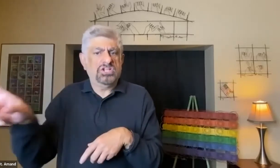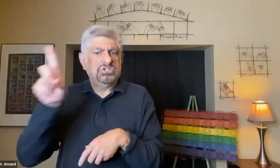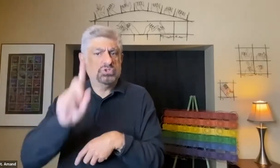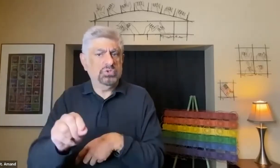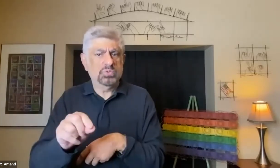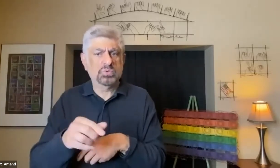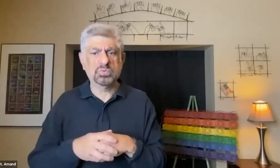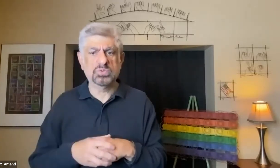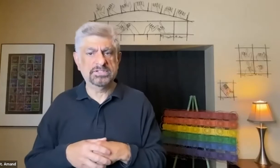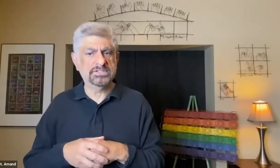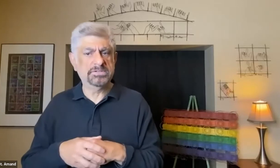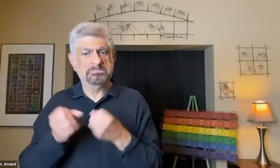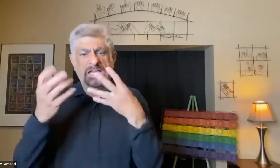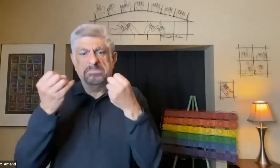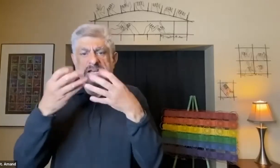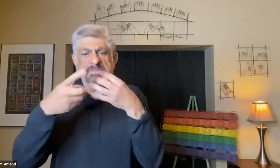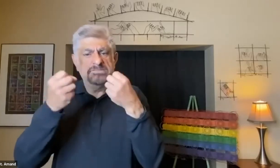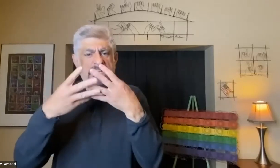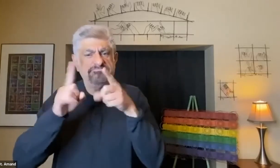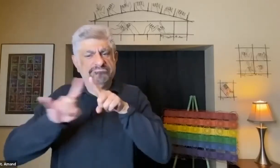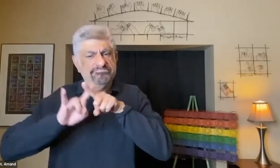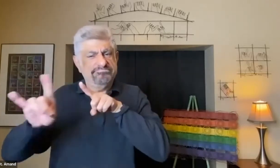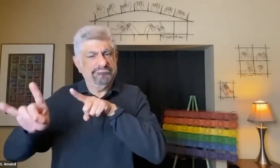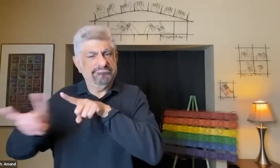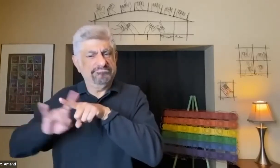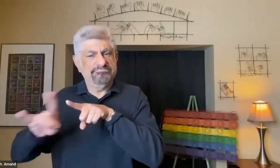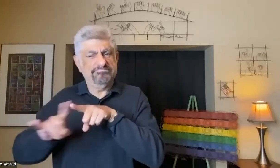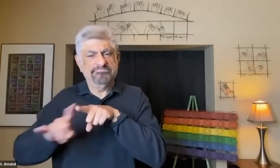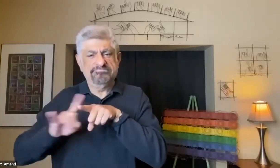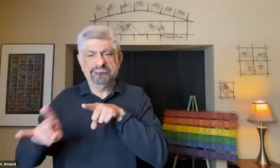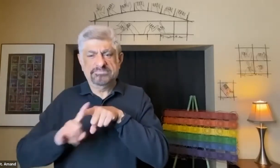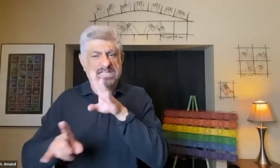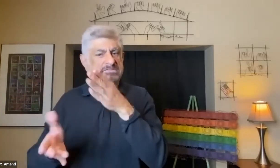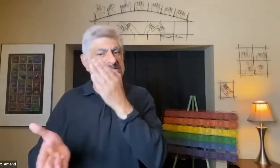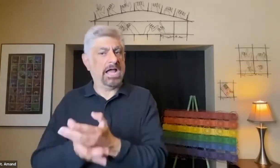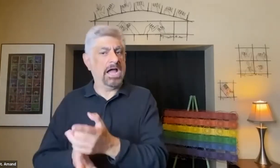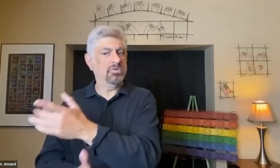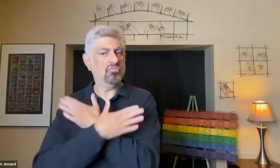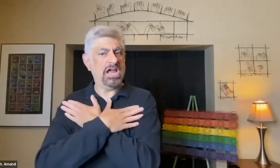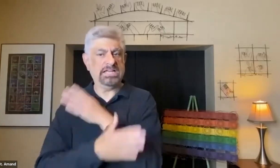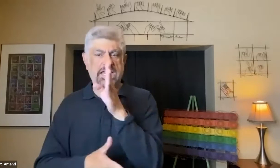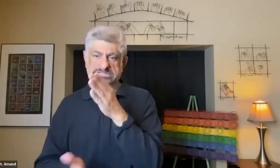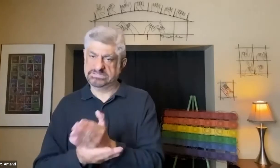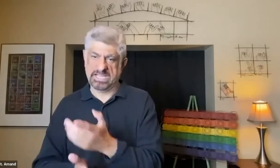loved, loved working and having things to do, so he always had projects going